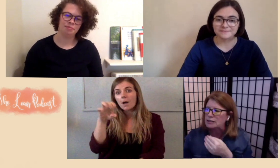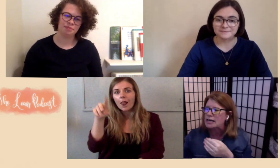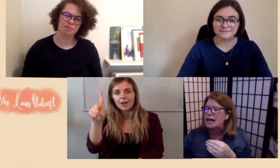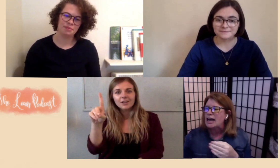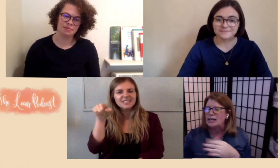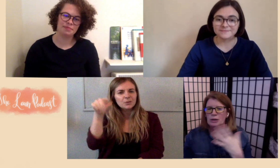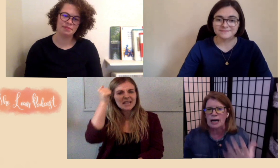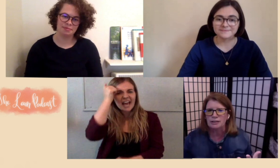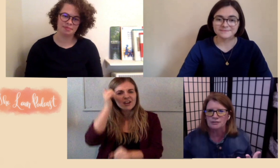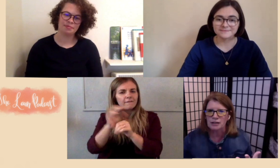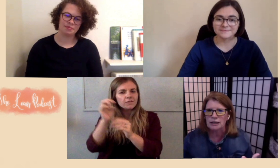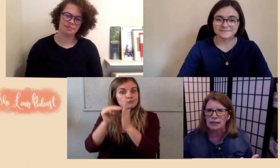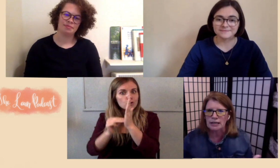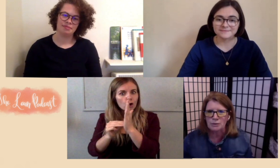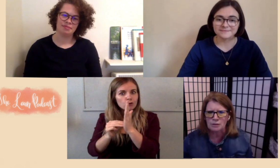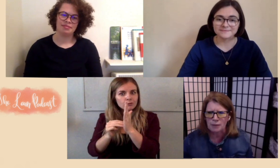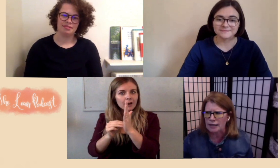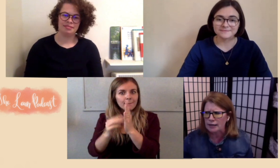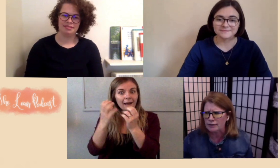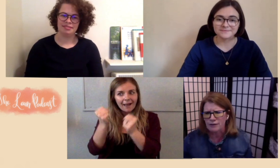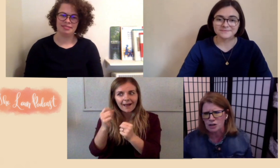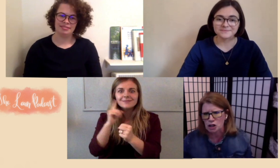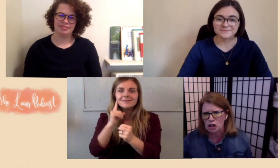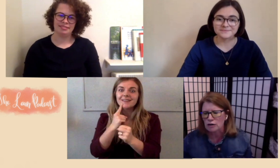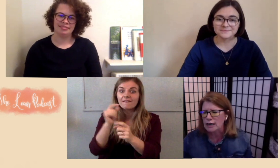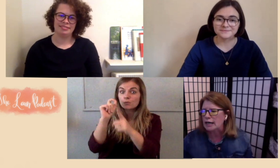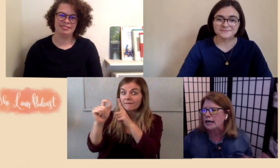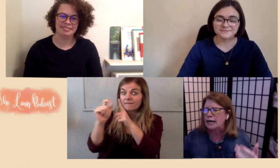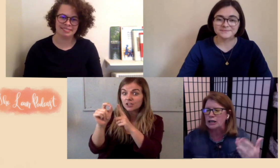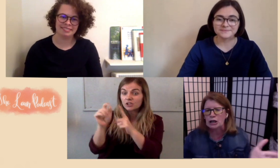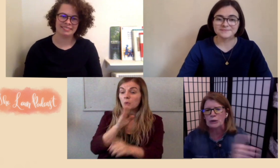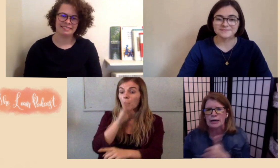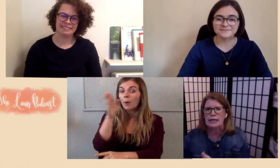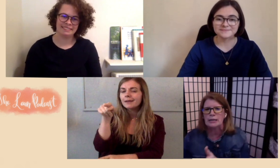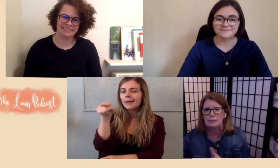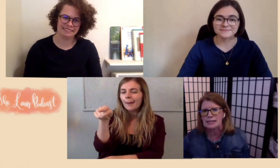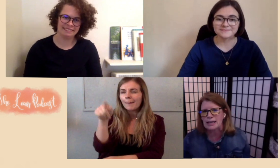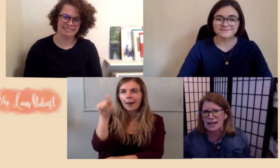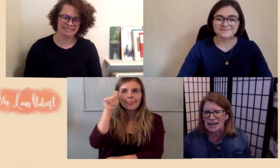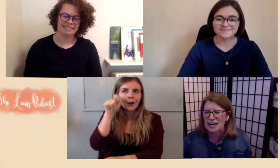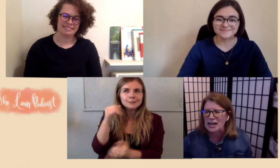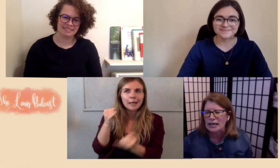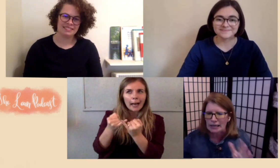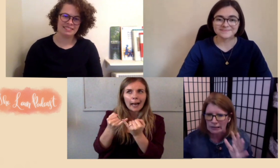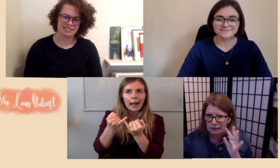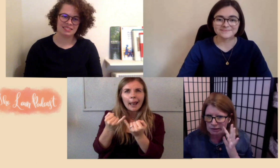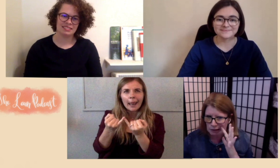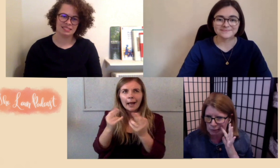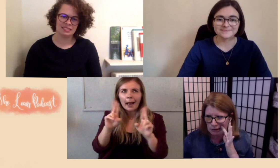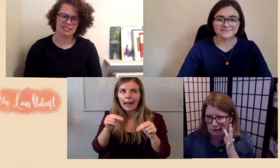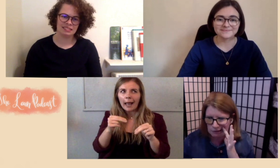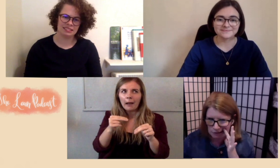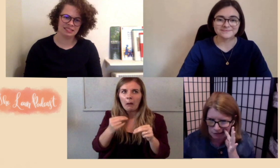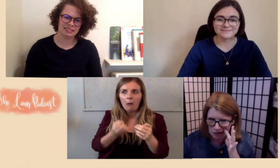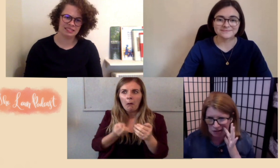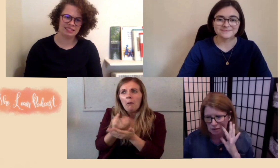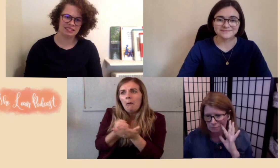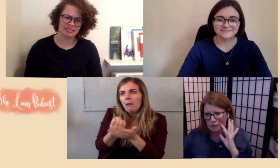so I made this decision and it probably isn't right from the ethical perspective, but it seemed to work really well."